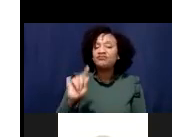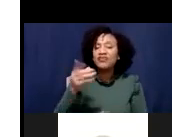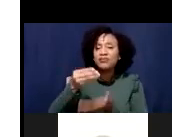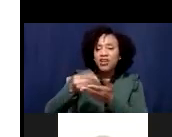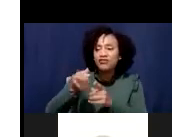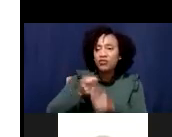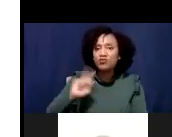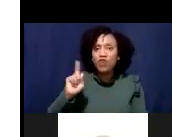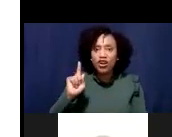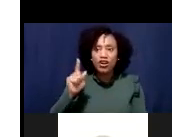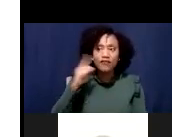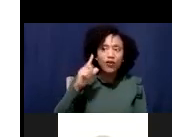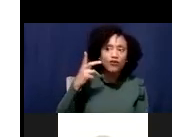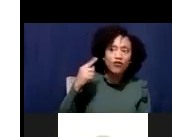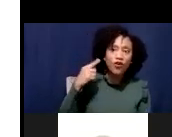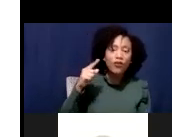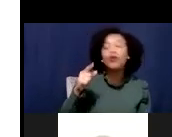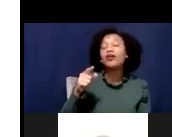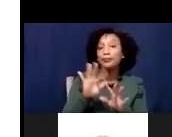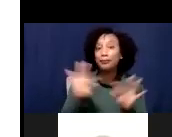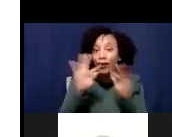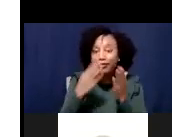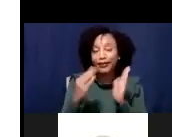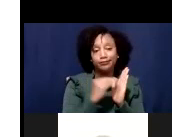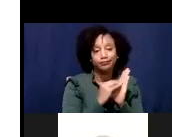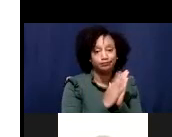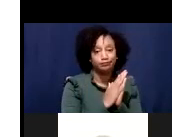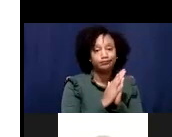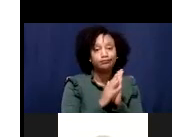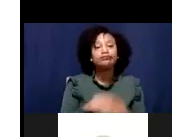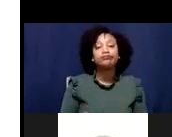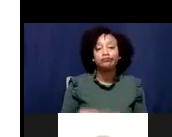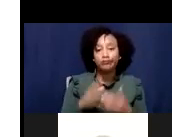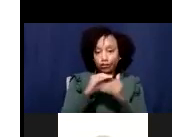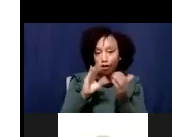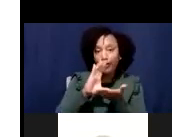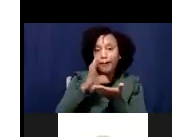Again, there's going to be two funding scenarios here, that we are the only funding source